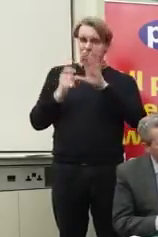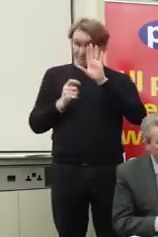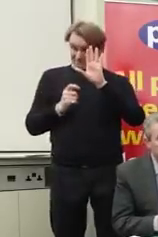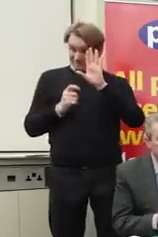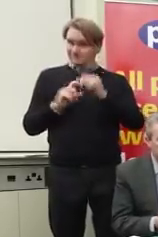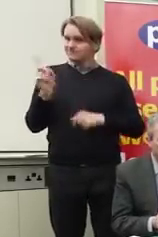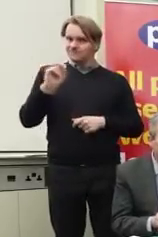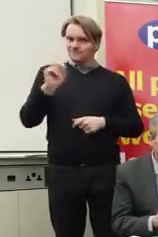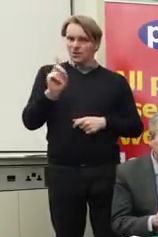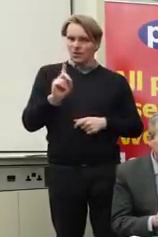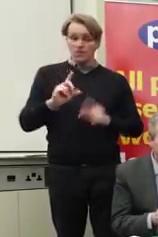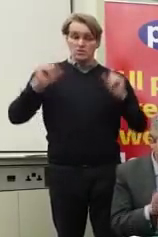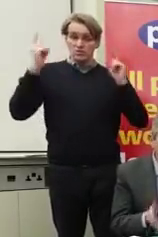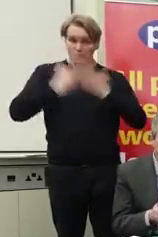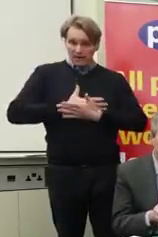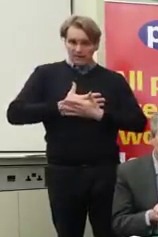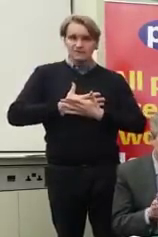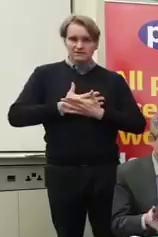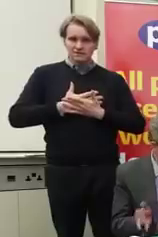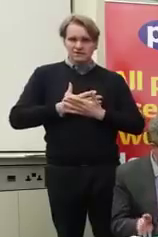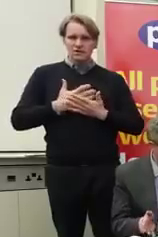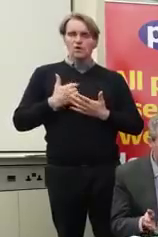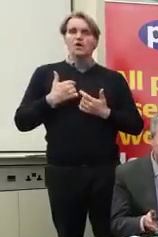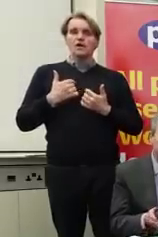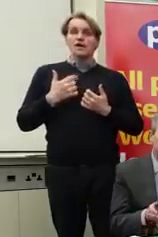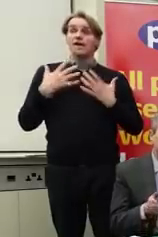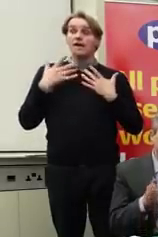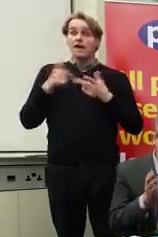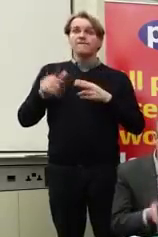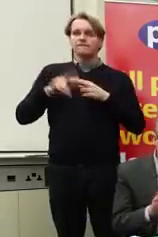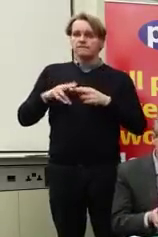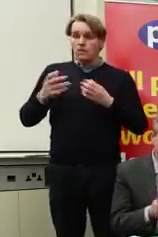tonight to know that if we do have a strike on pay, if we do campaign to keep